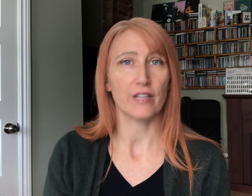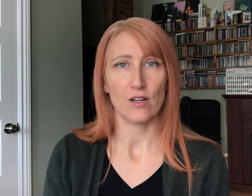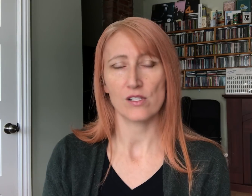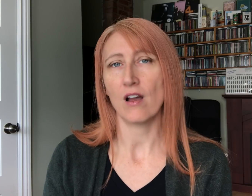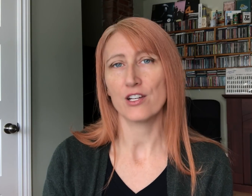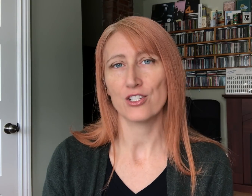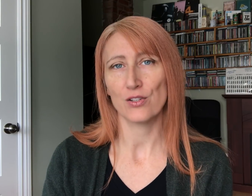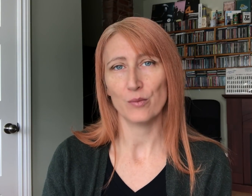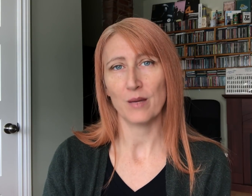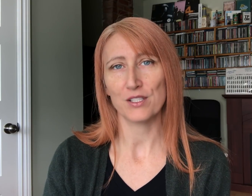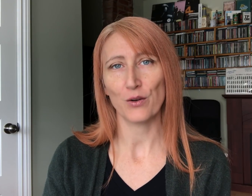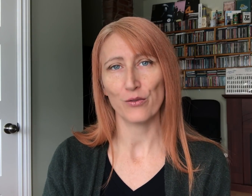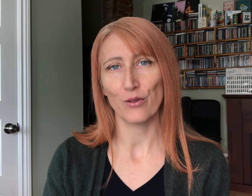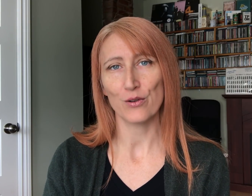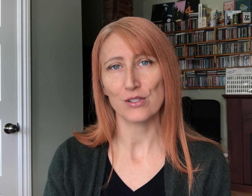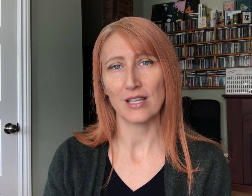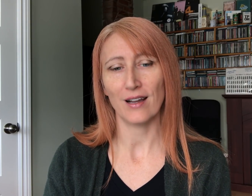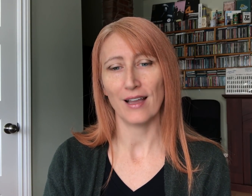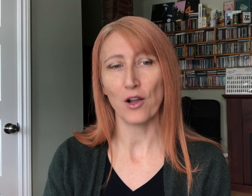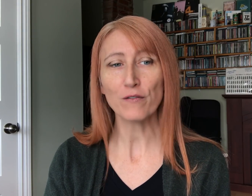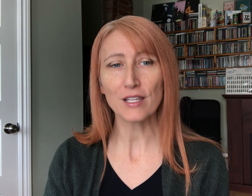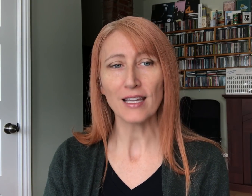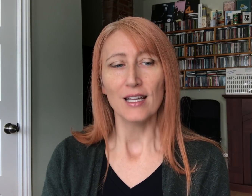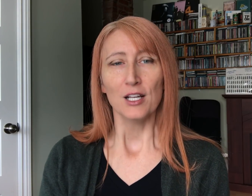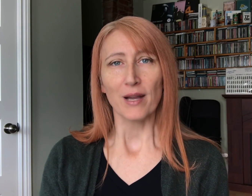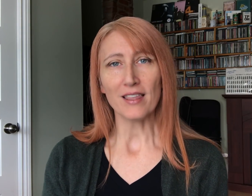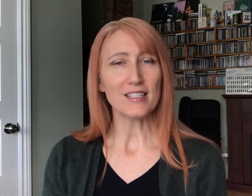videos launched so you'll be able to go through those and hopefully by the end of the